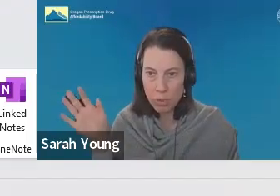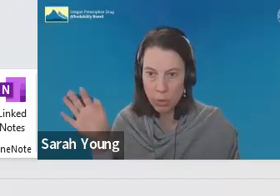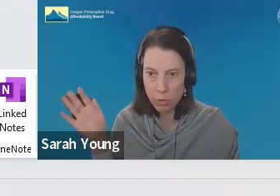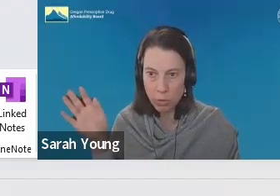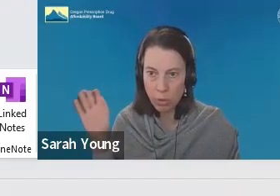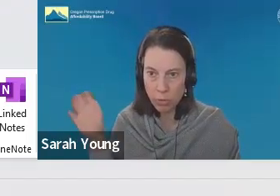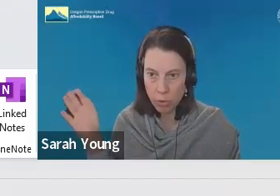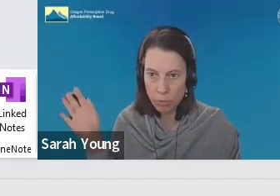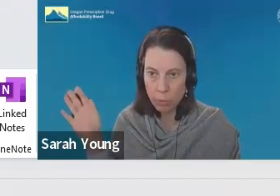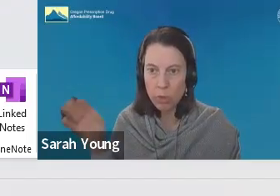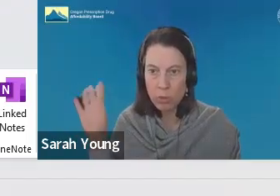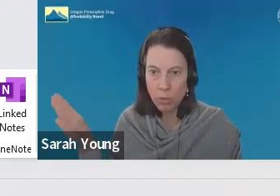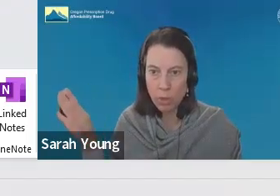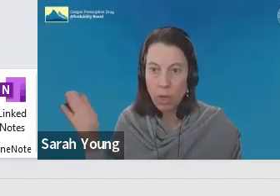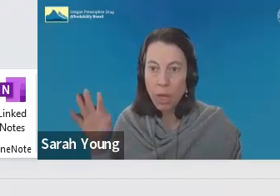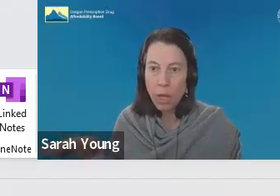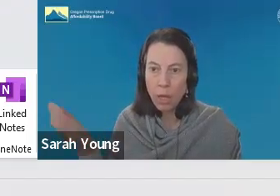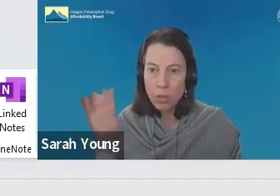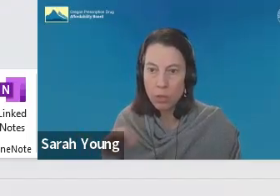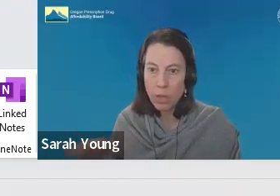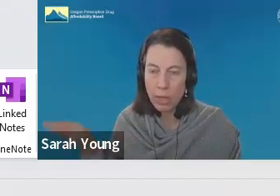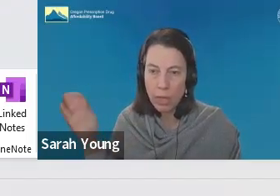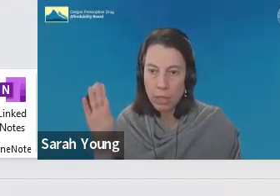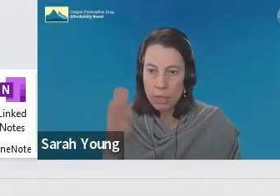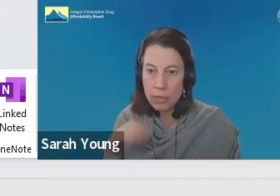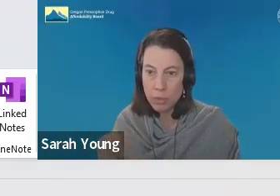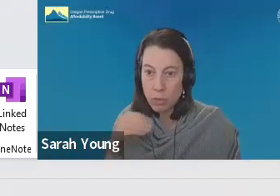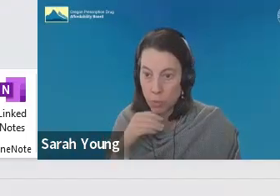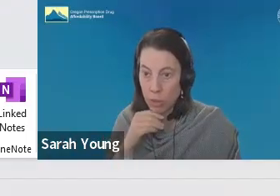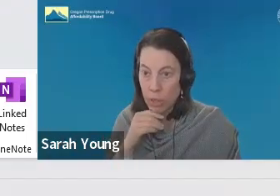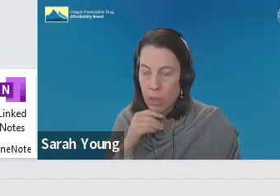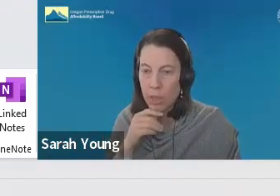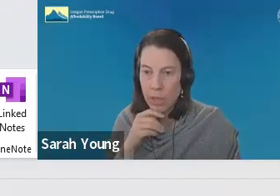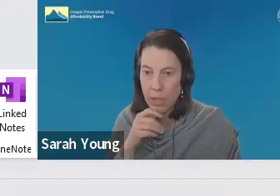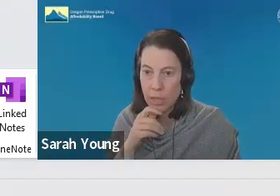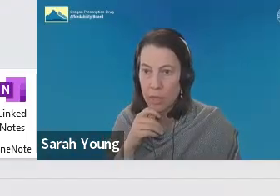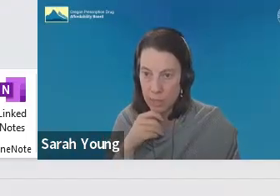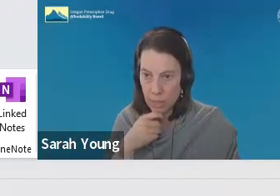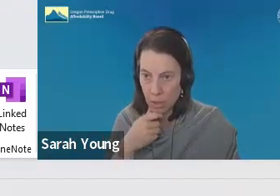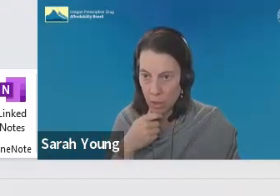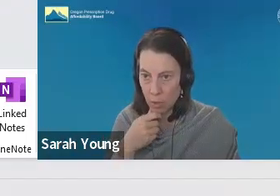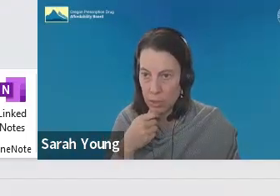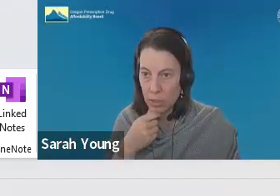statutory authority for those reports. So they're under a different authority than the data call